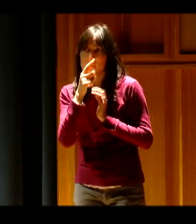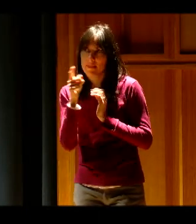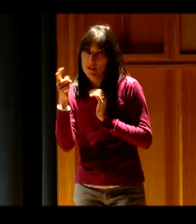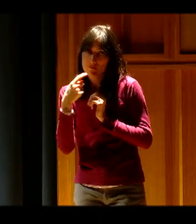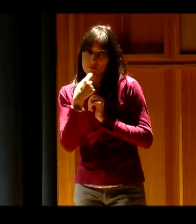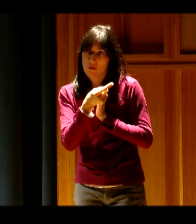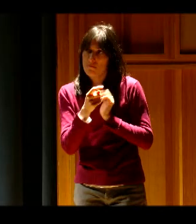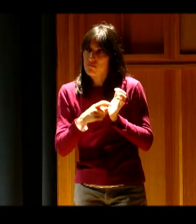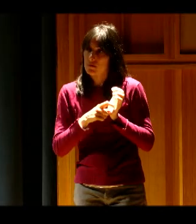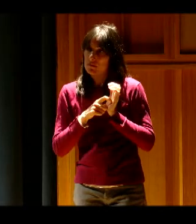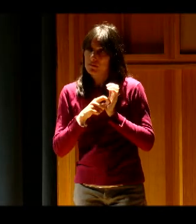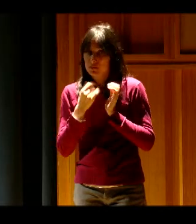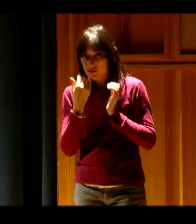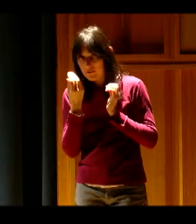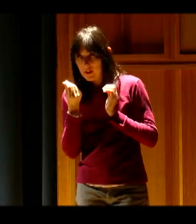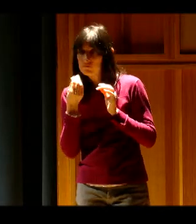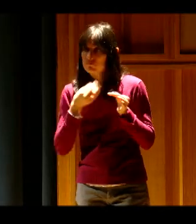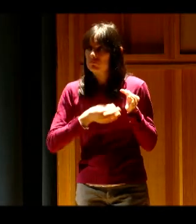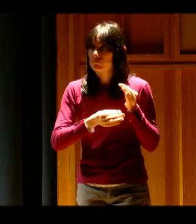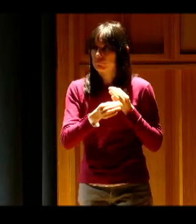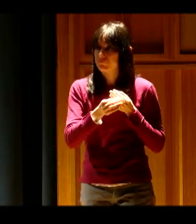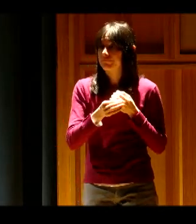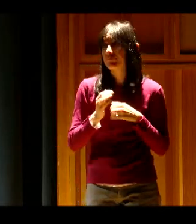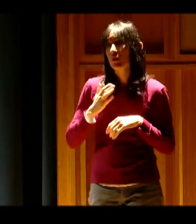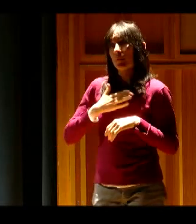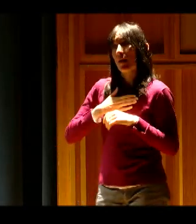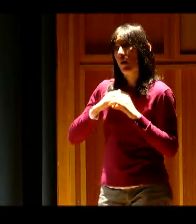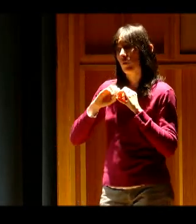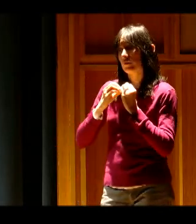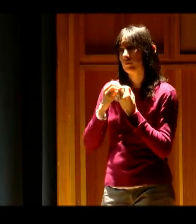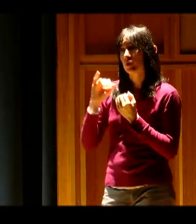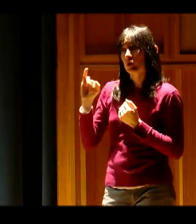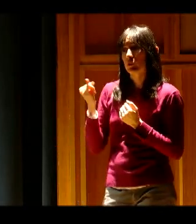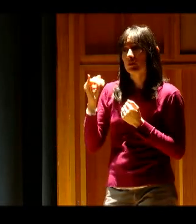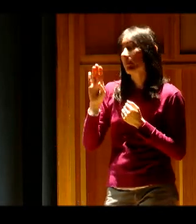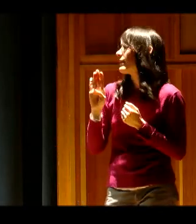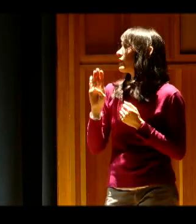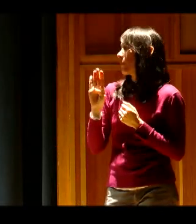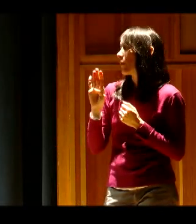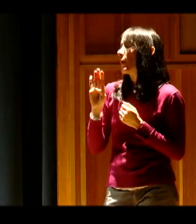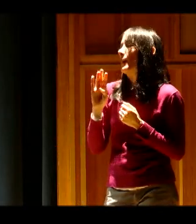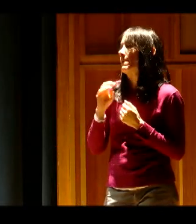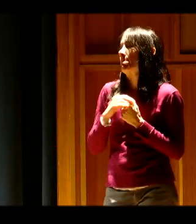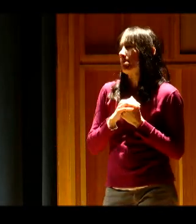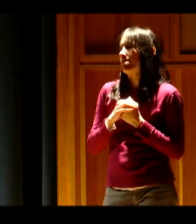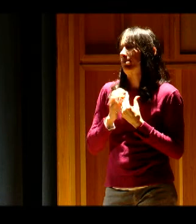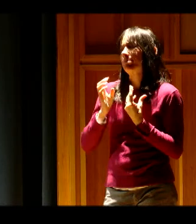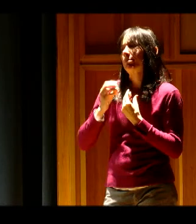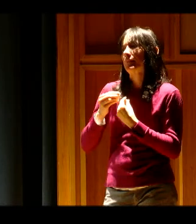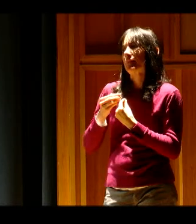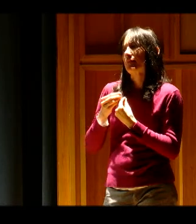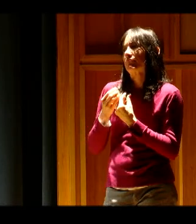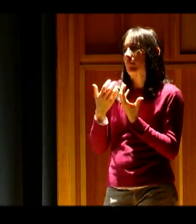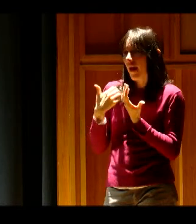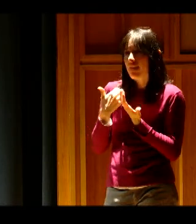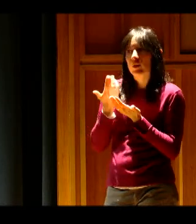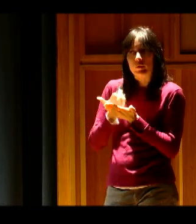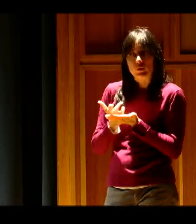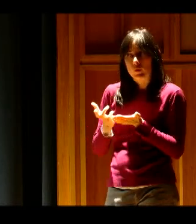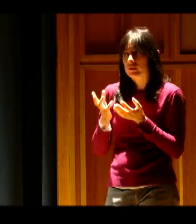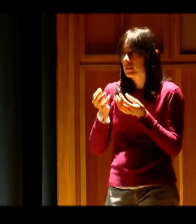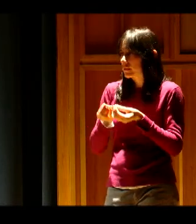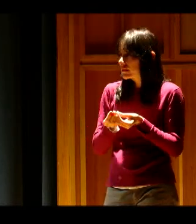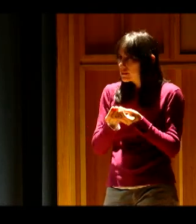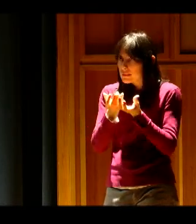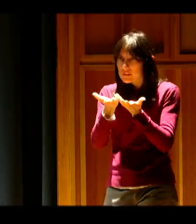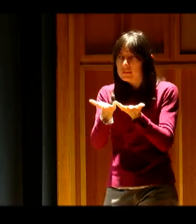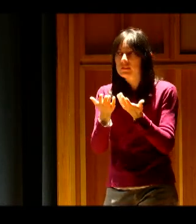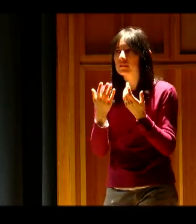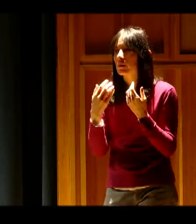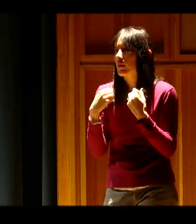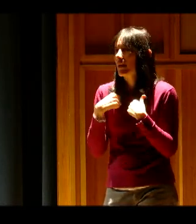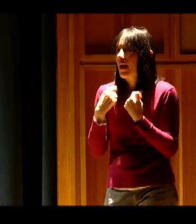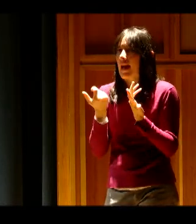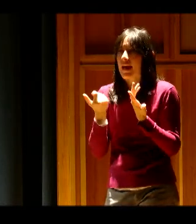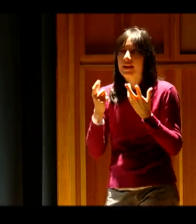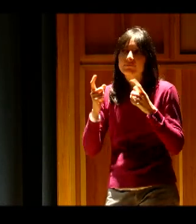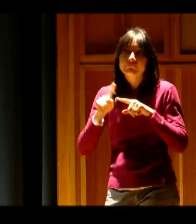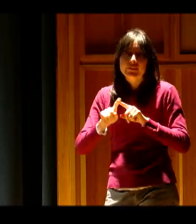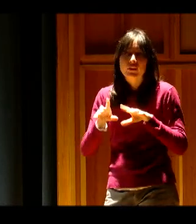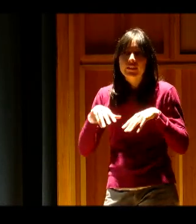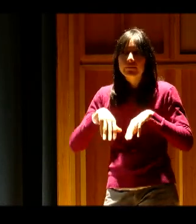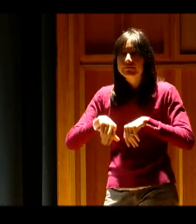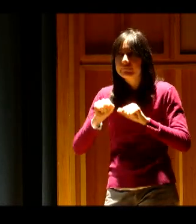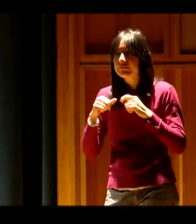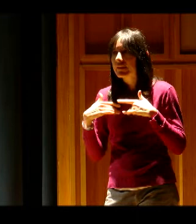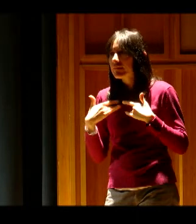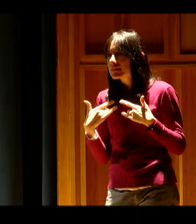And what Julie's Bicycle provided a rich collection of resources of events of conversations, a helpline,